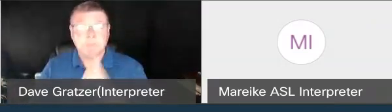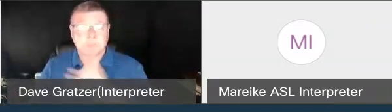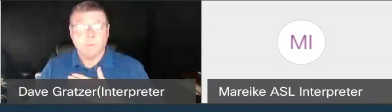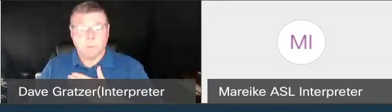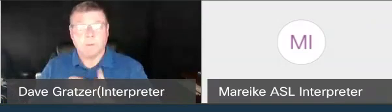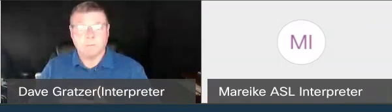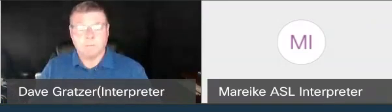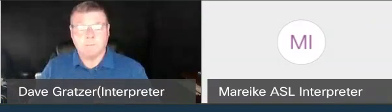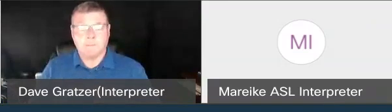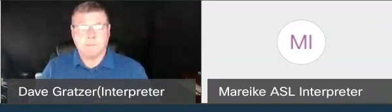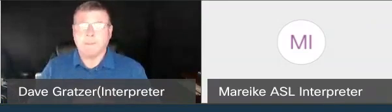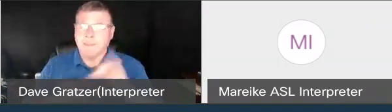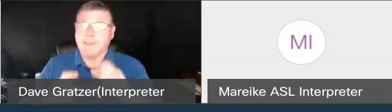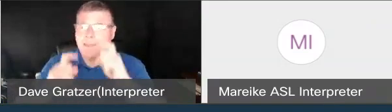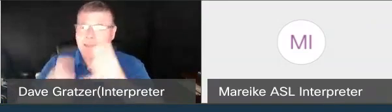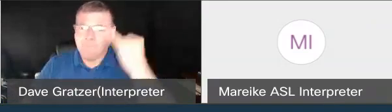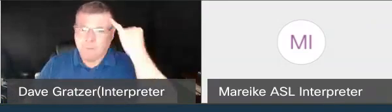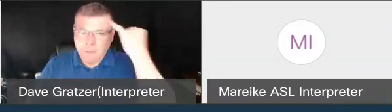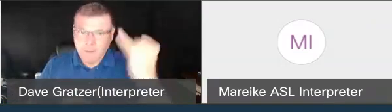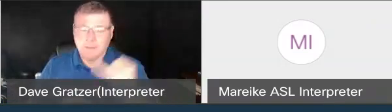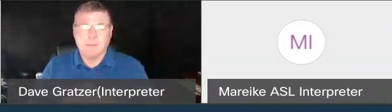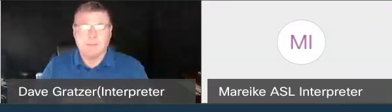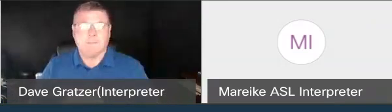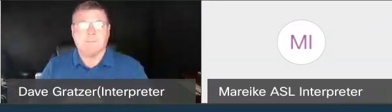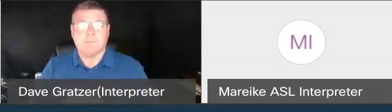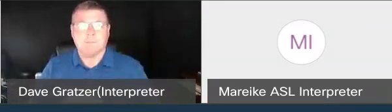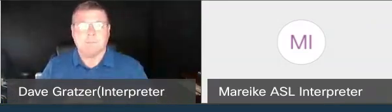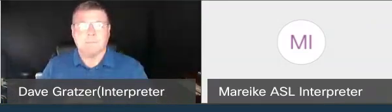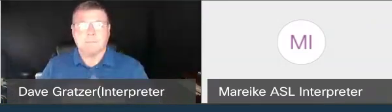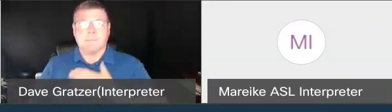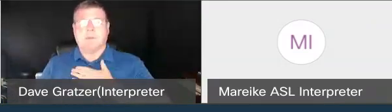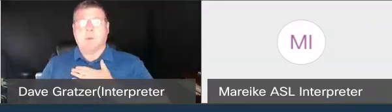So that gives you a gauge of the, if you say, willingness of individuals,